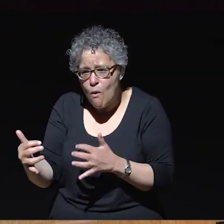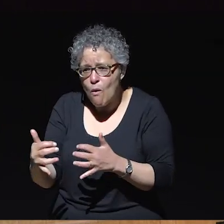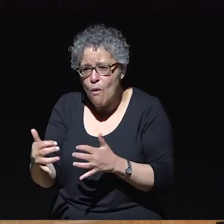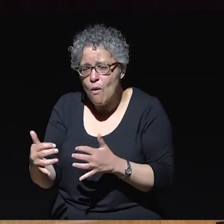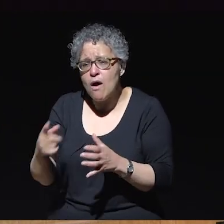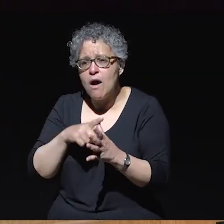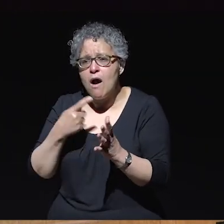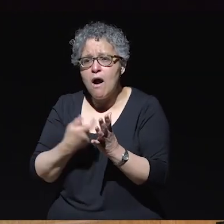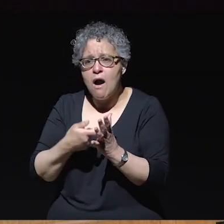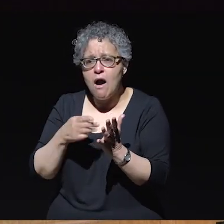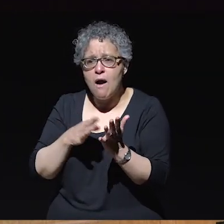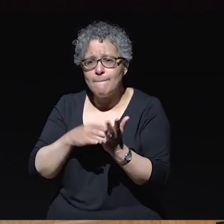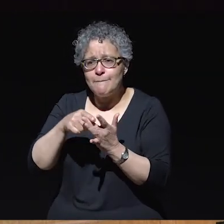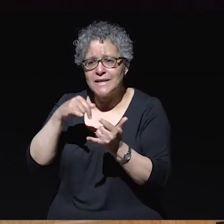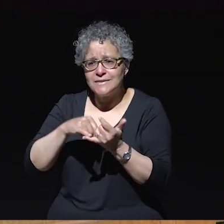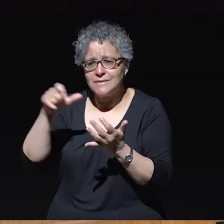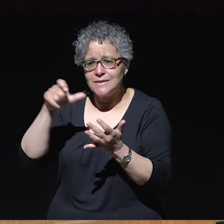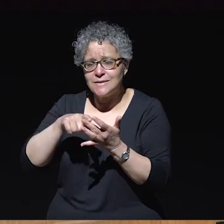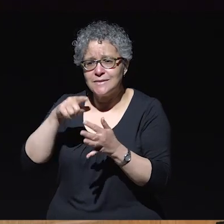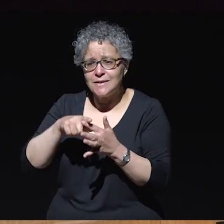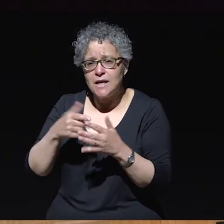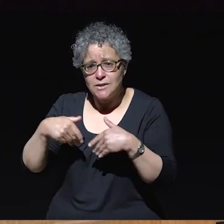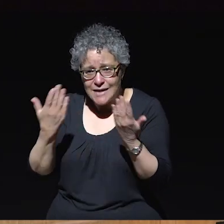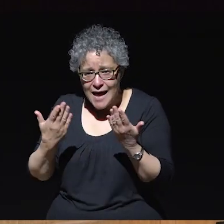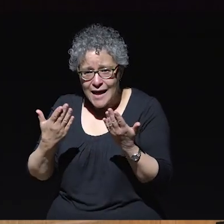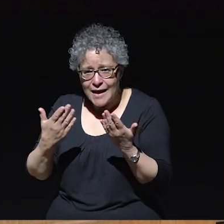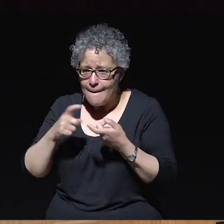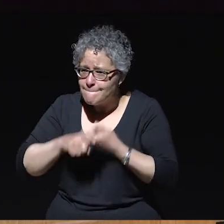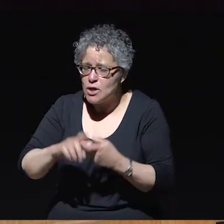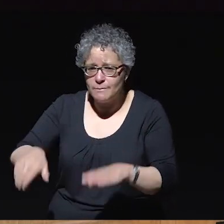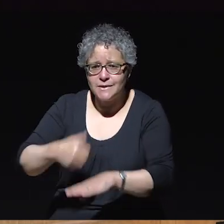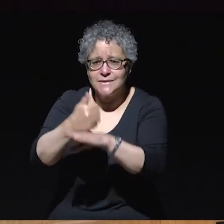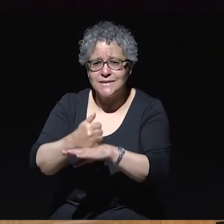we have the permanent setting-up of the Cenotaph on Whitehall, which also happened at the same time